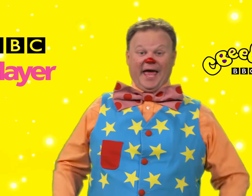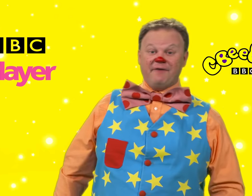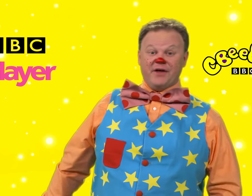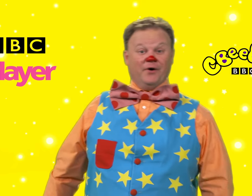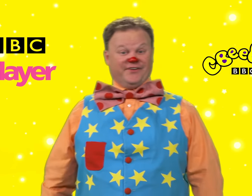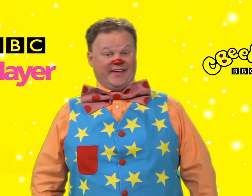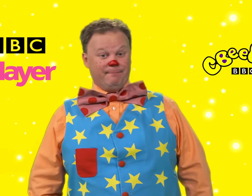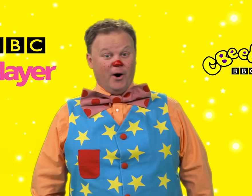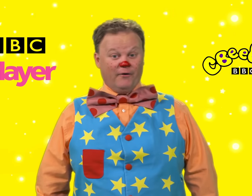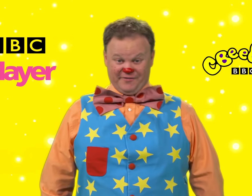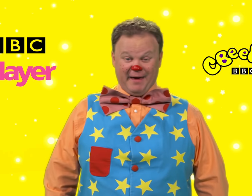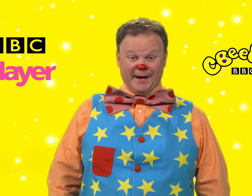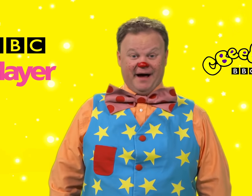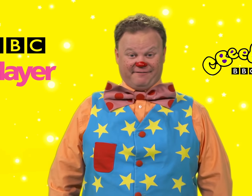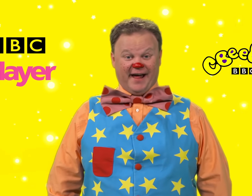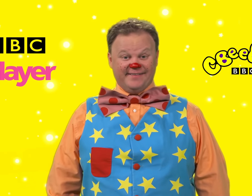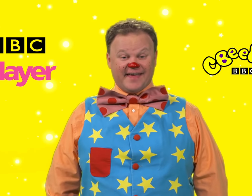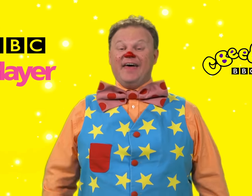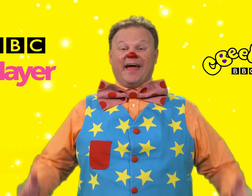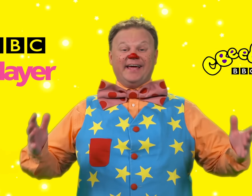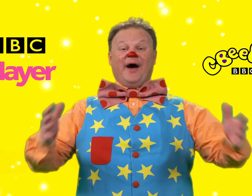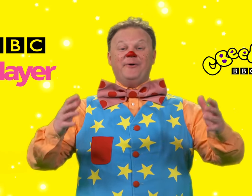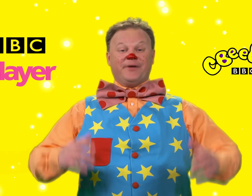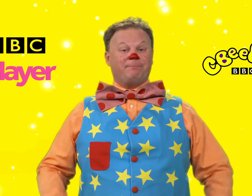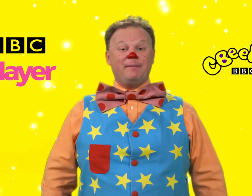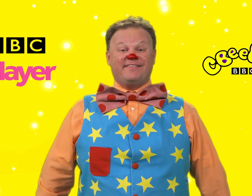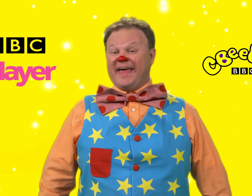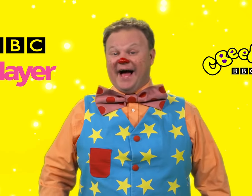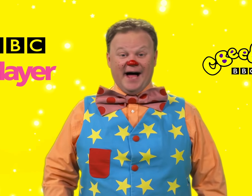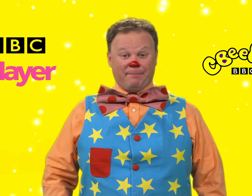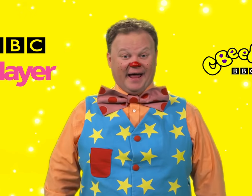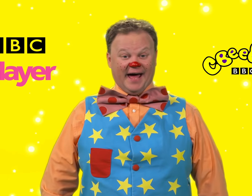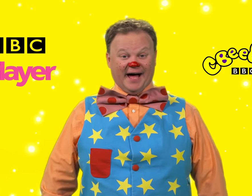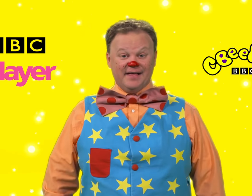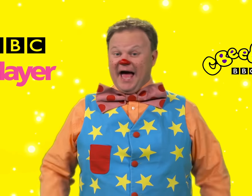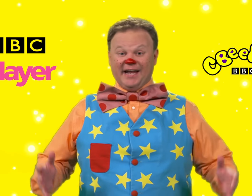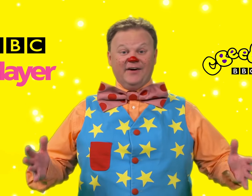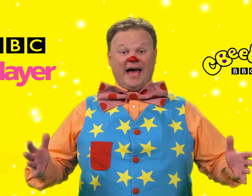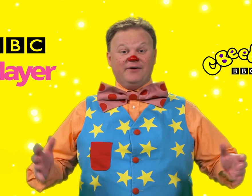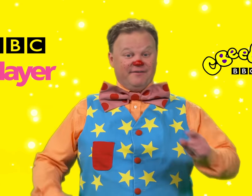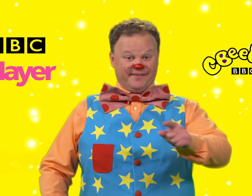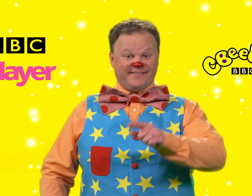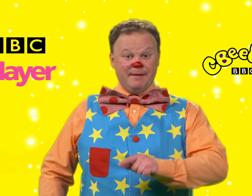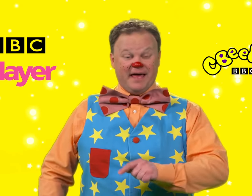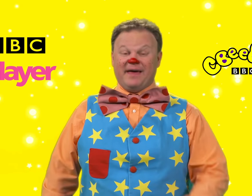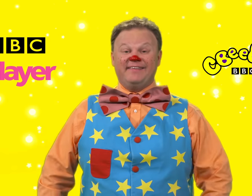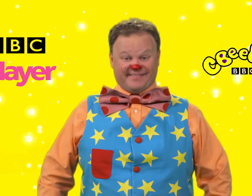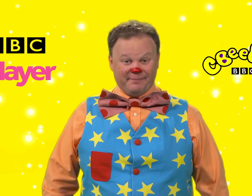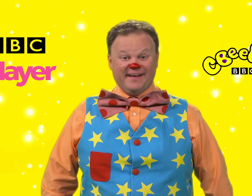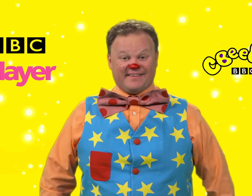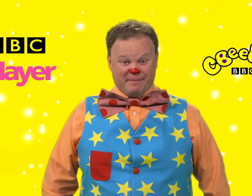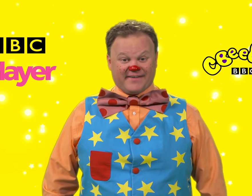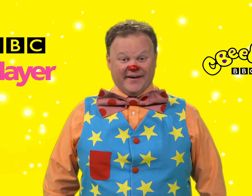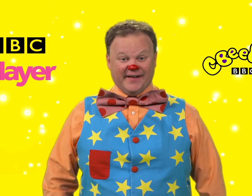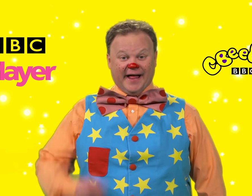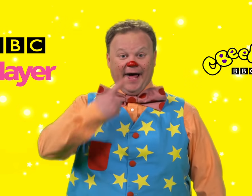if you want to see more of me and my friends then go to bbc iplayer and look out for cbeebies something special